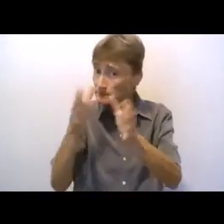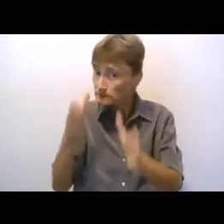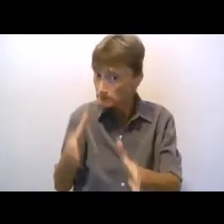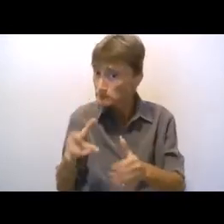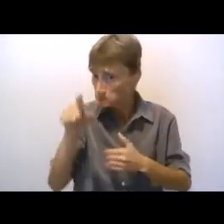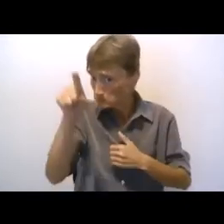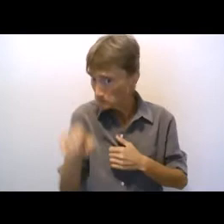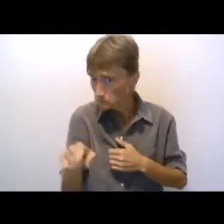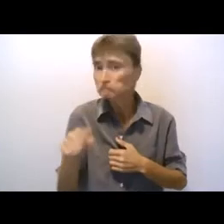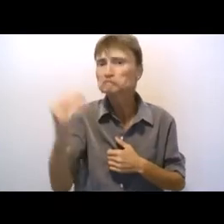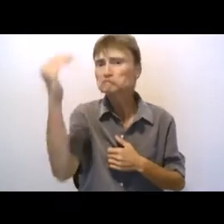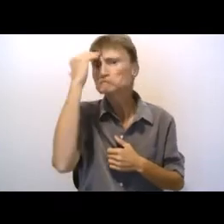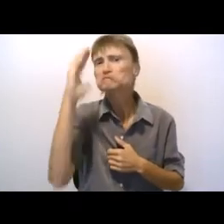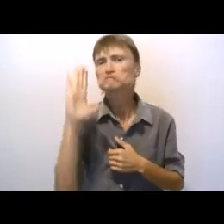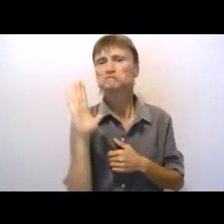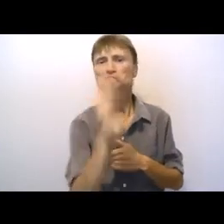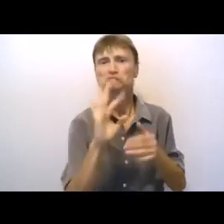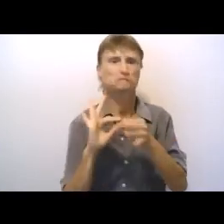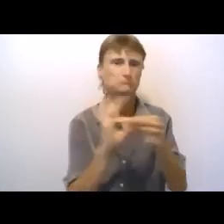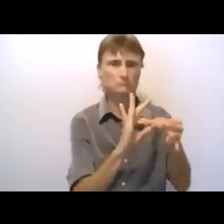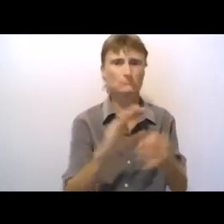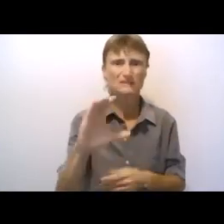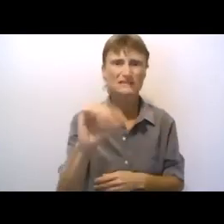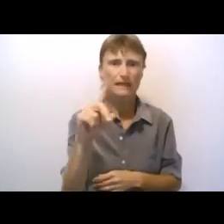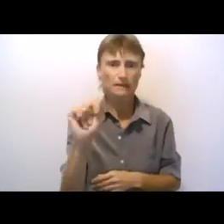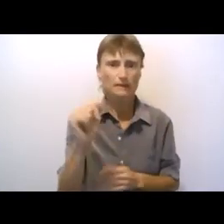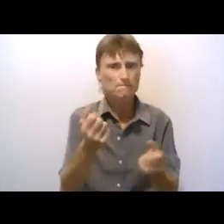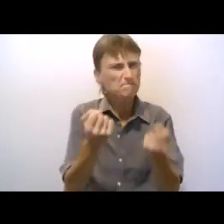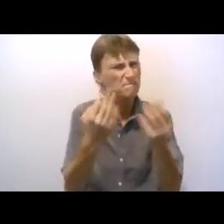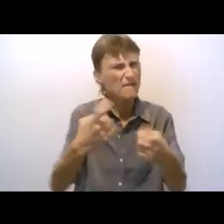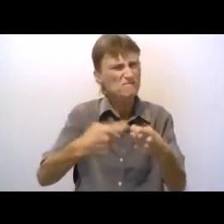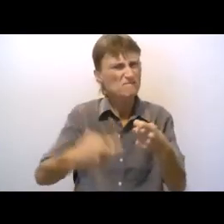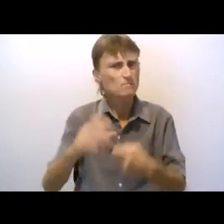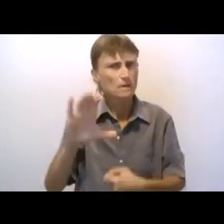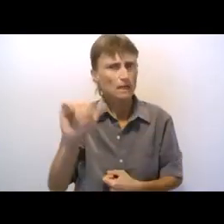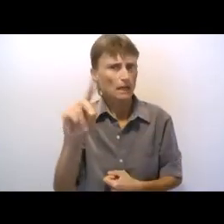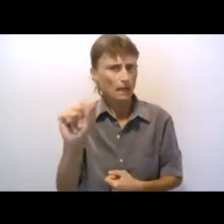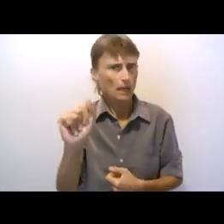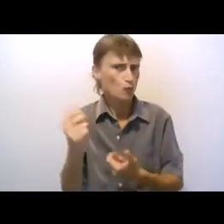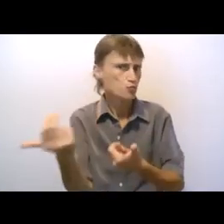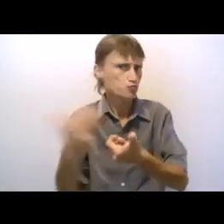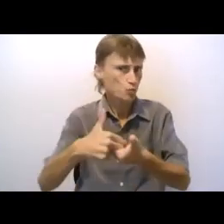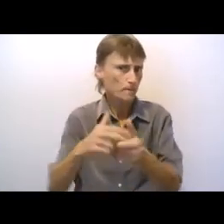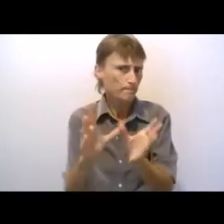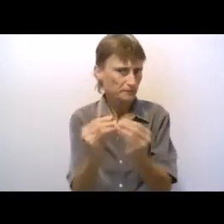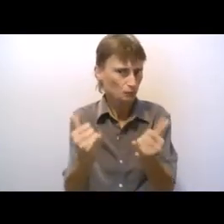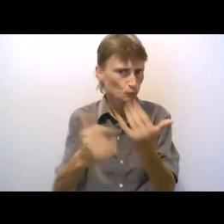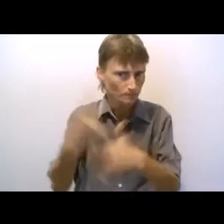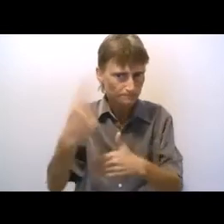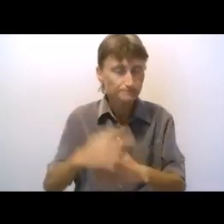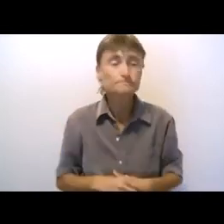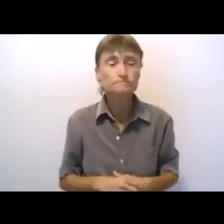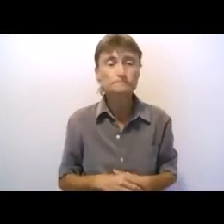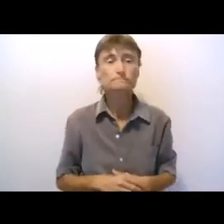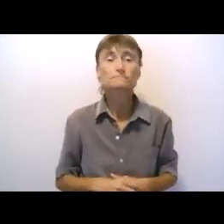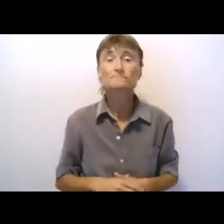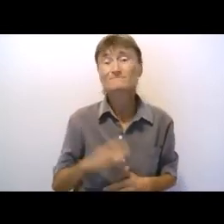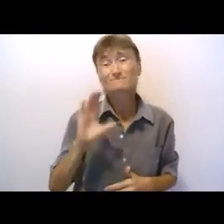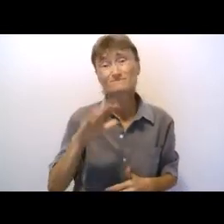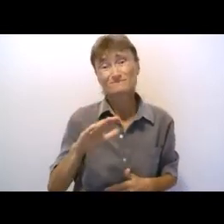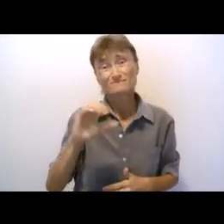there. Sable is, it's always a real treat to hear